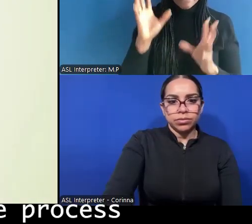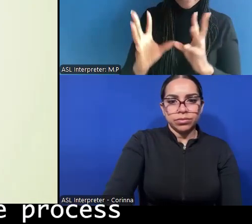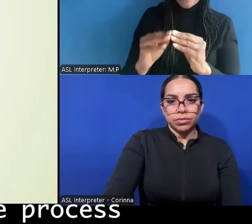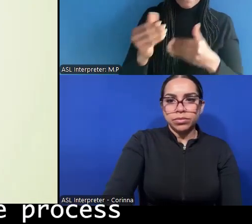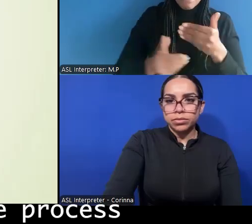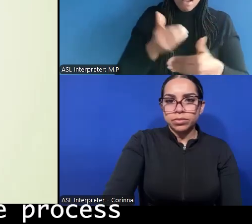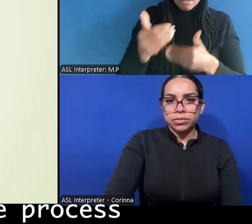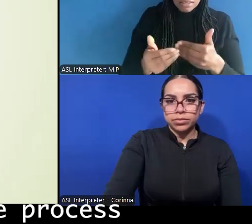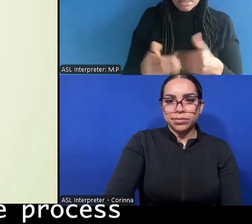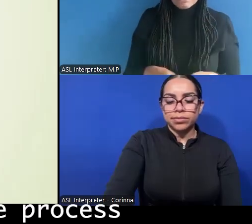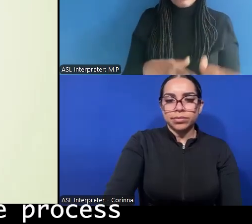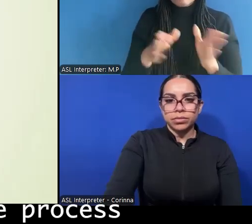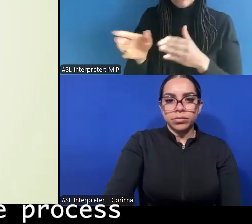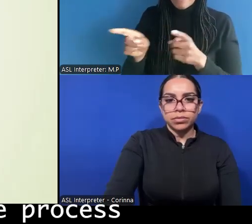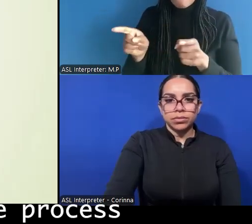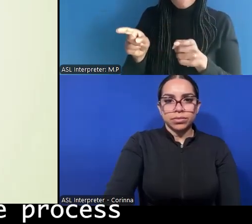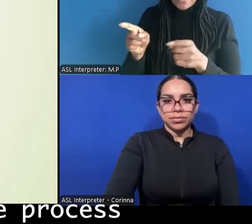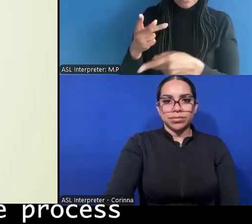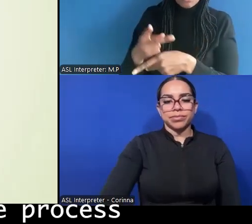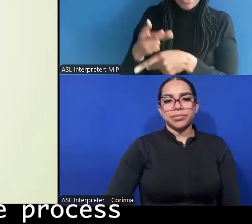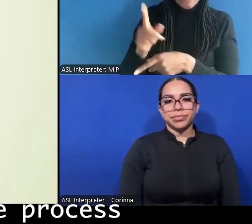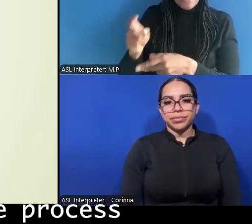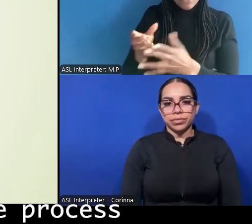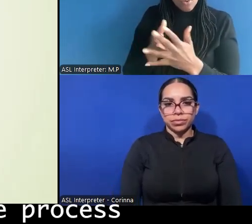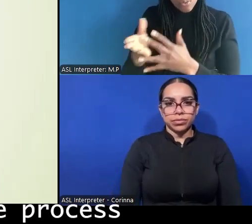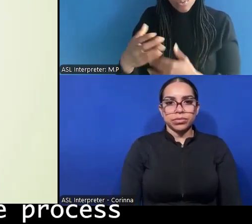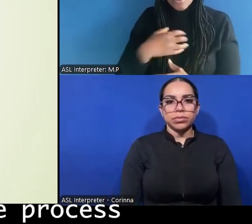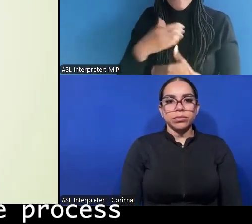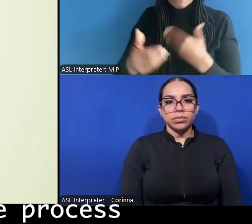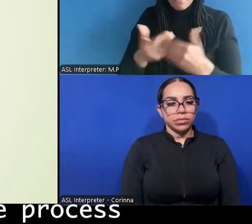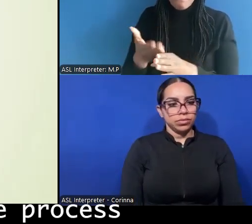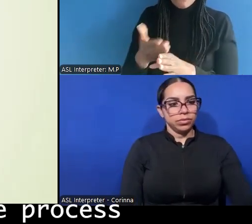have to go through this, grievance process prior to asking for a fair hearing.